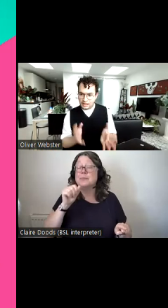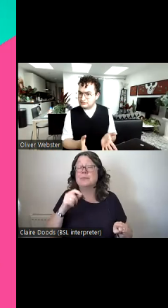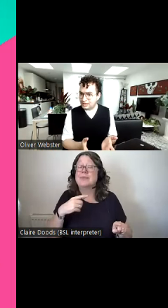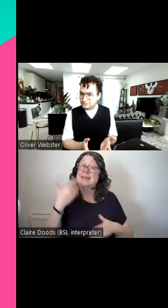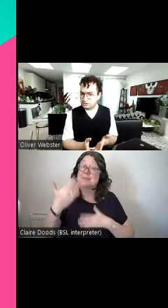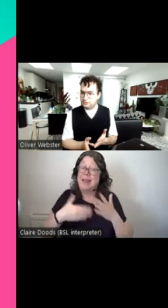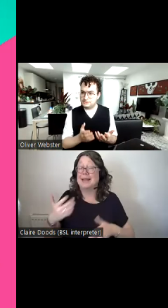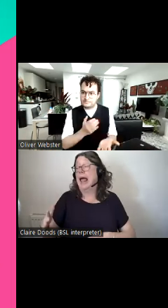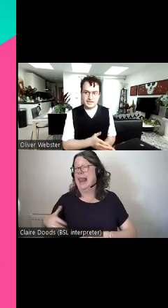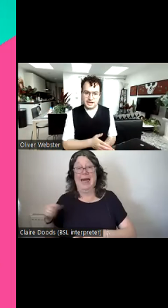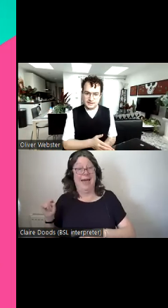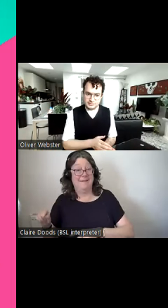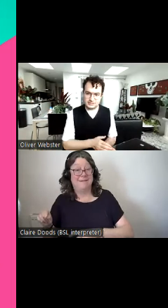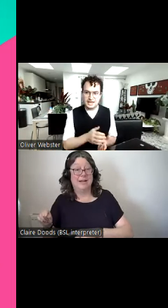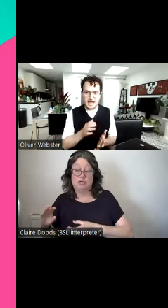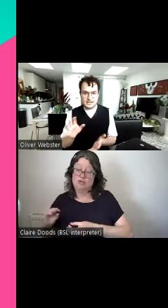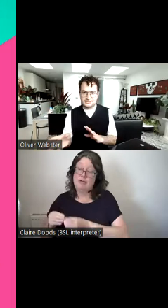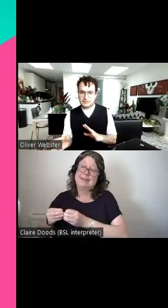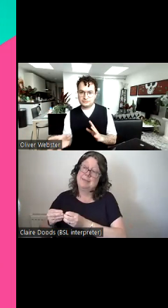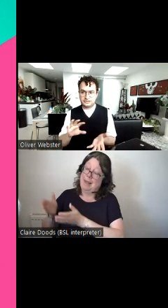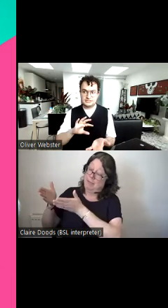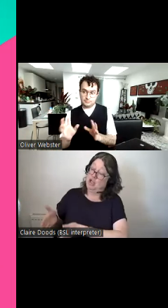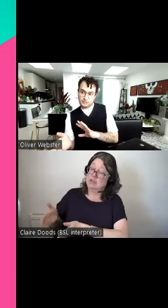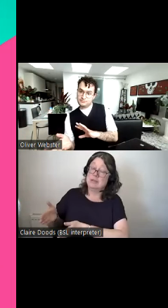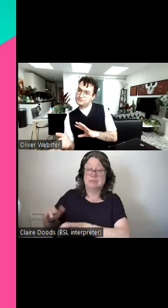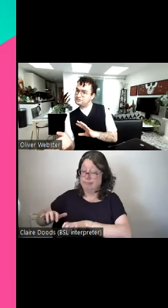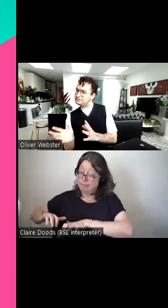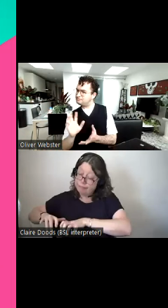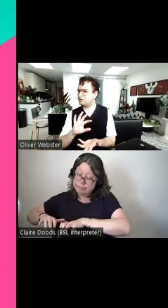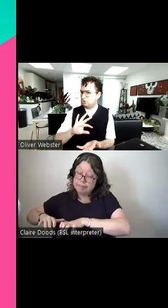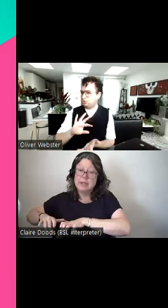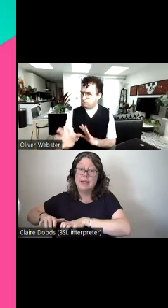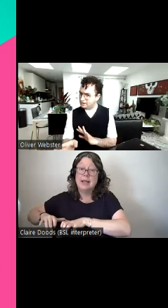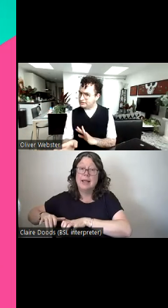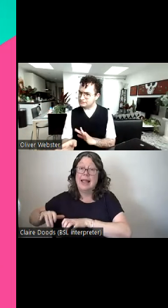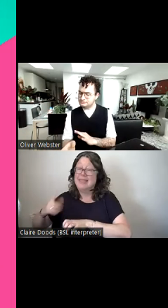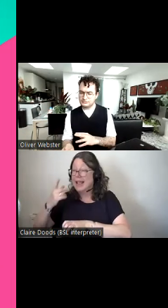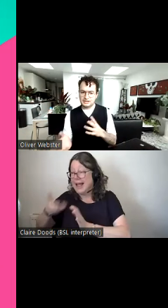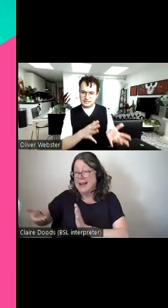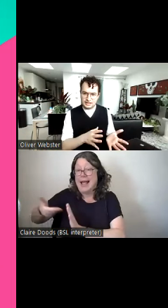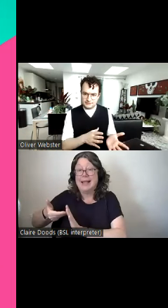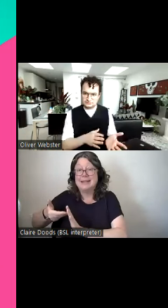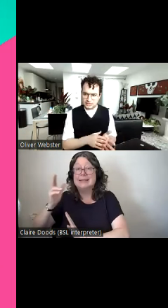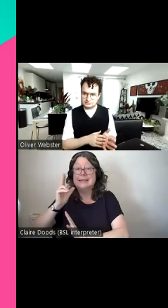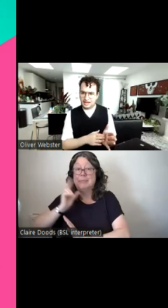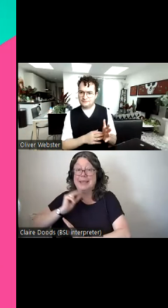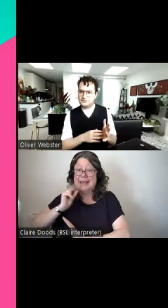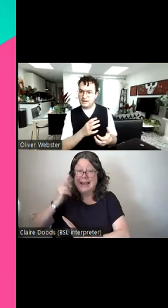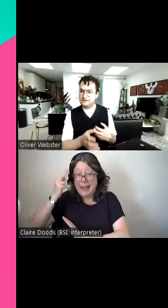live subtitles can put speaker names. AI subtitles can sometimes do this, but not always. Live subtitles have the benefit